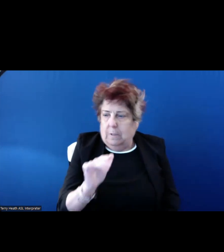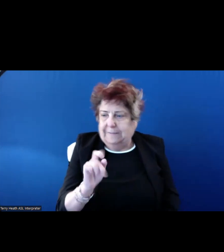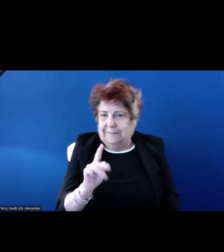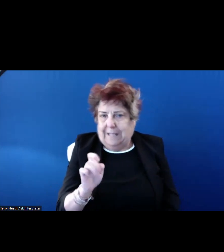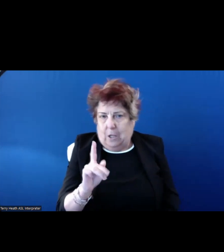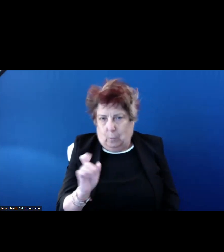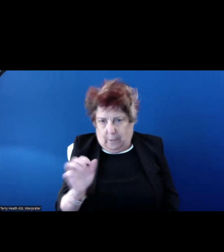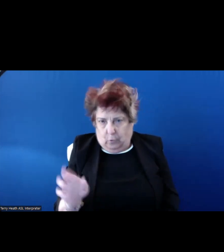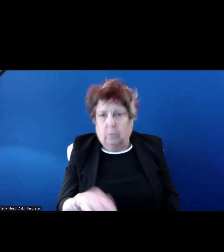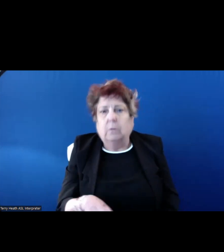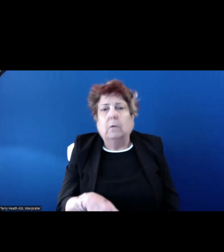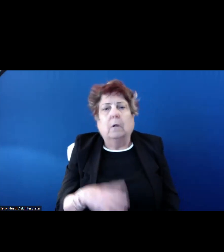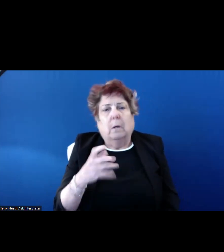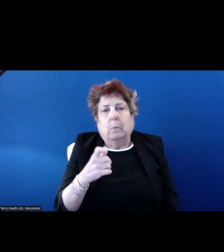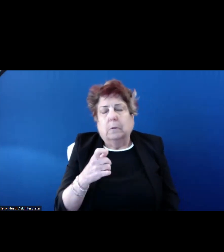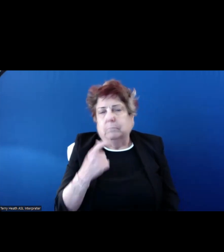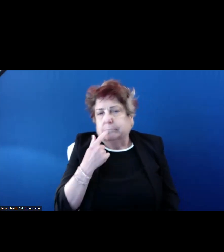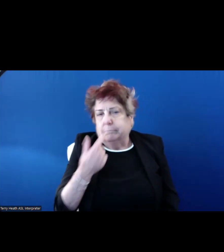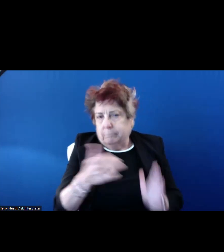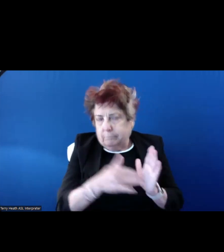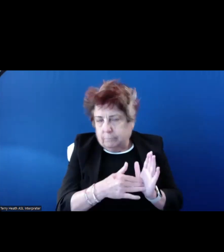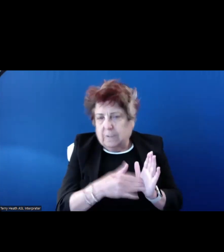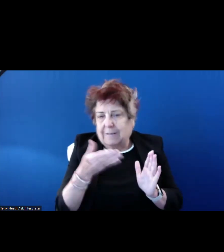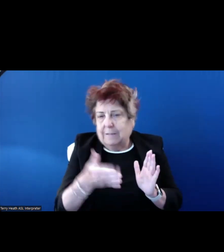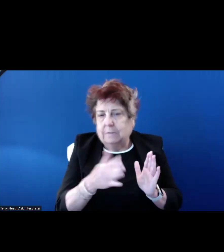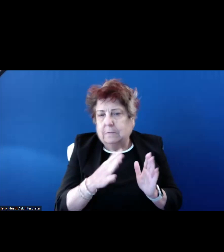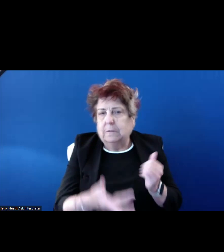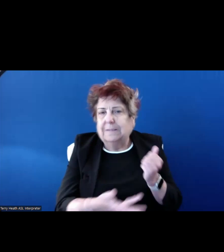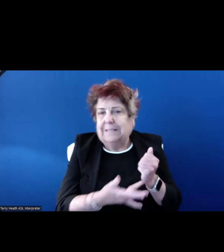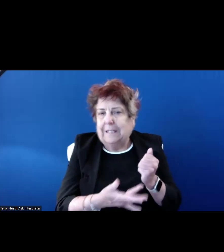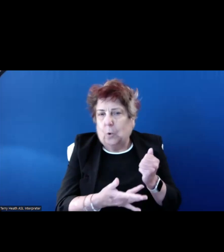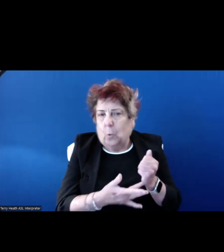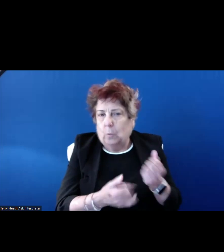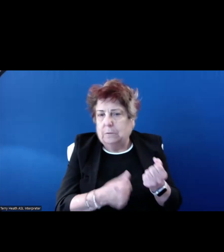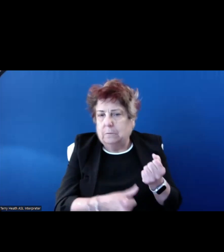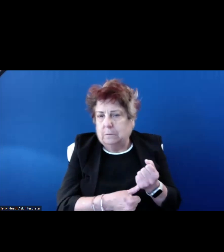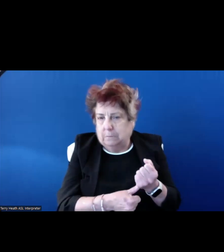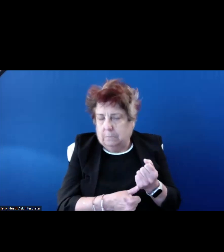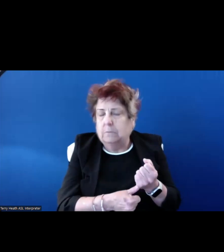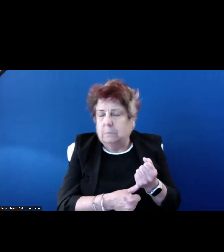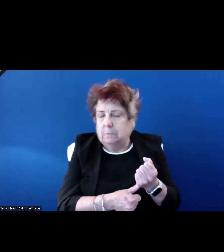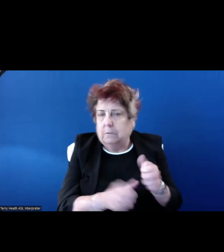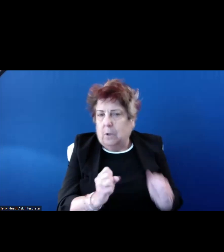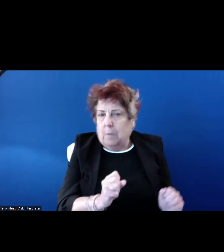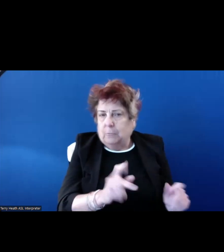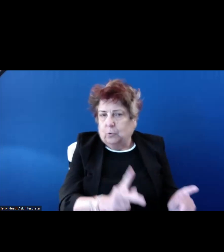that this is a technical assistance opportunity for states and that there is no funding that is being provided